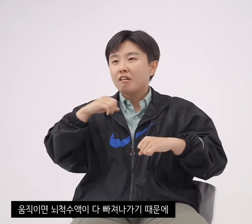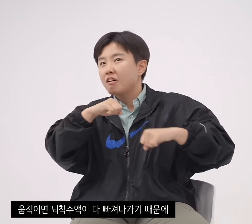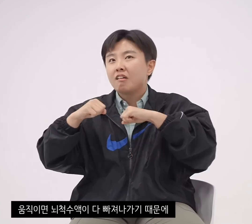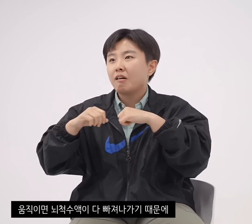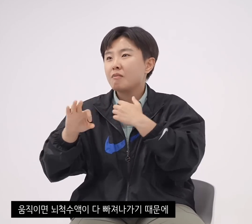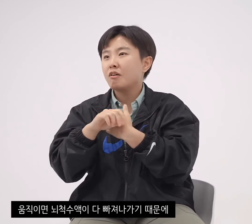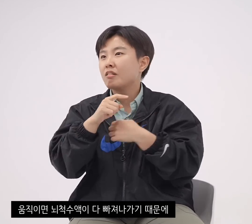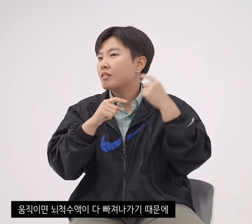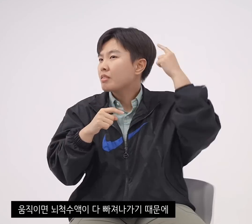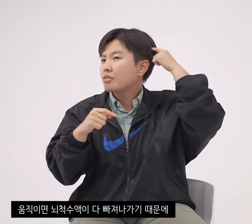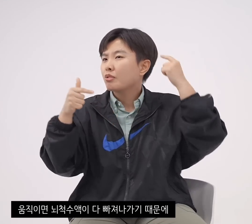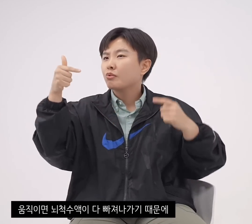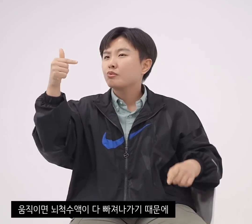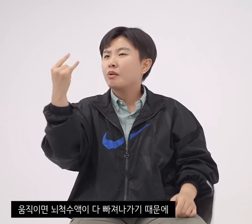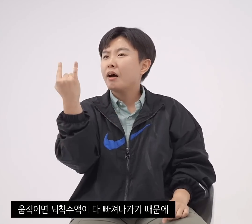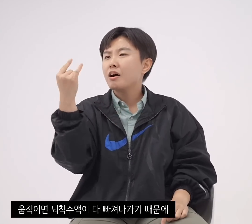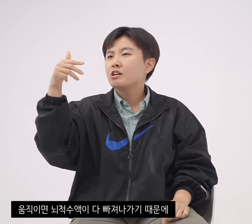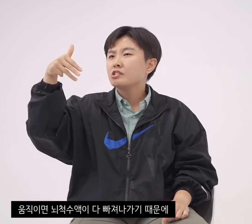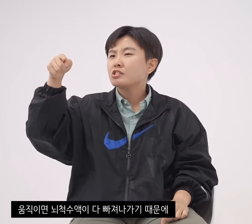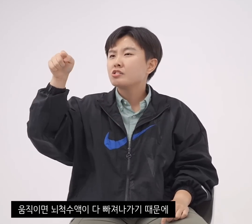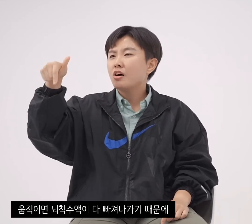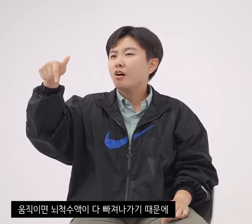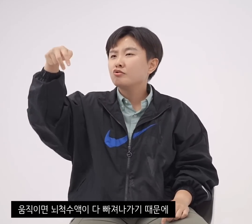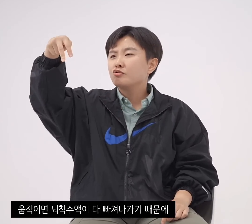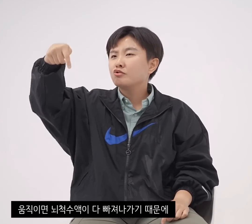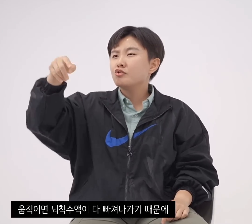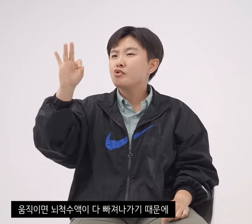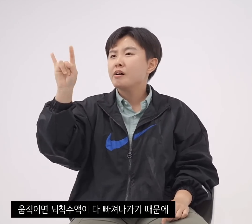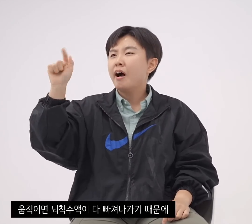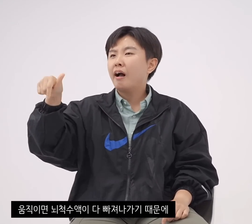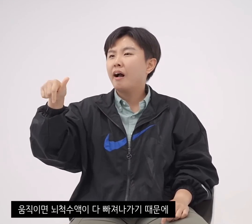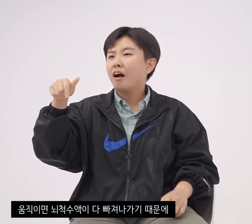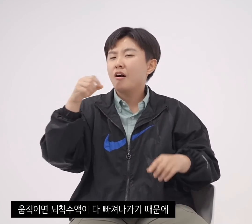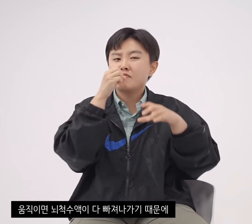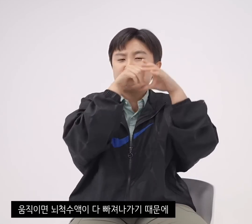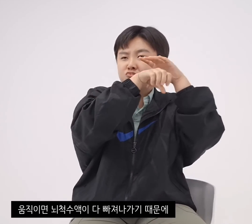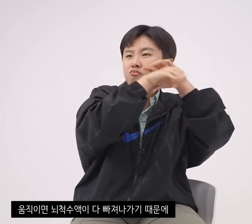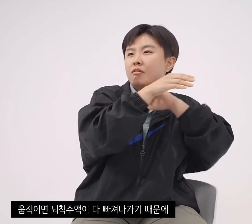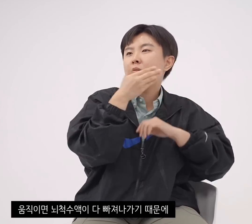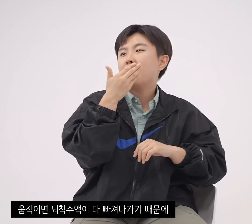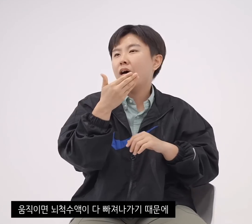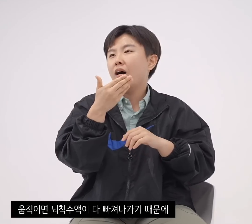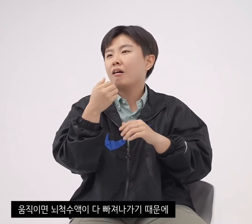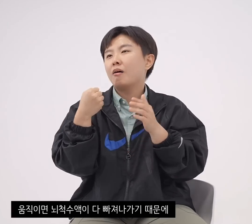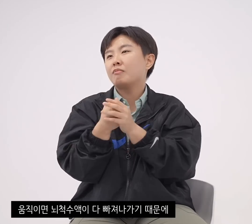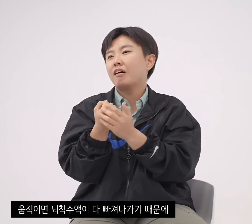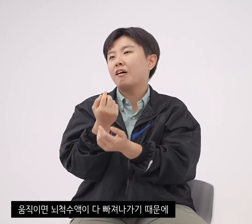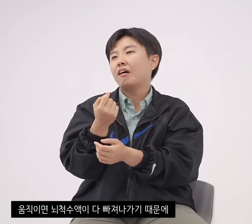If I moved, all the cerebrospinal fluid would drain out,